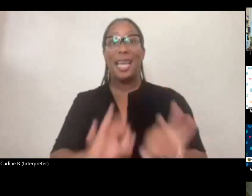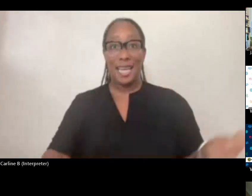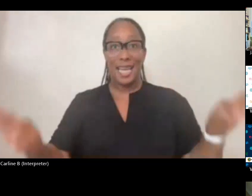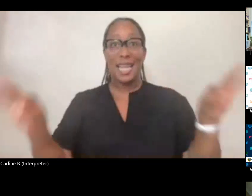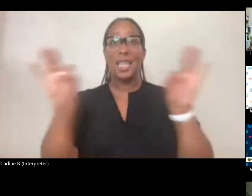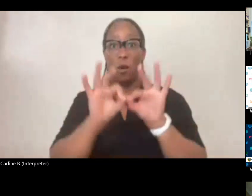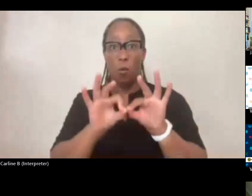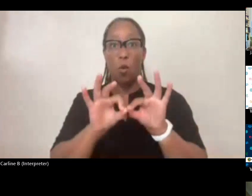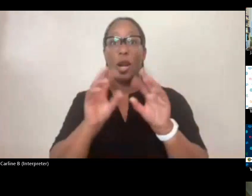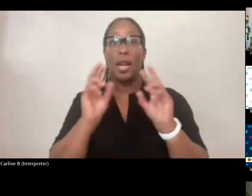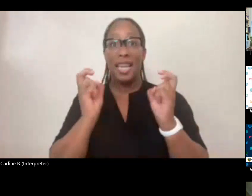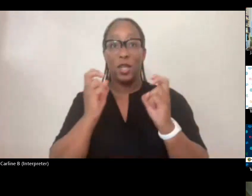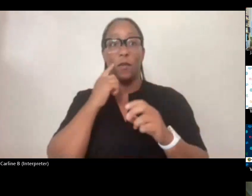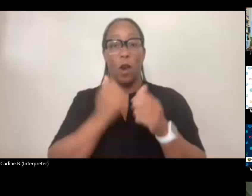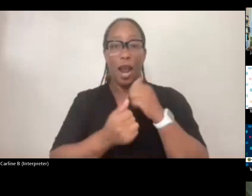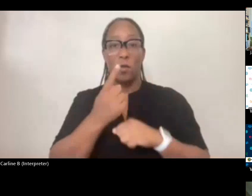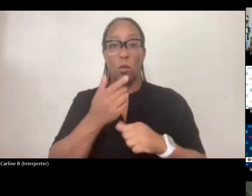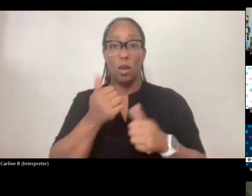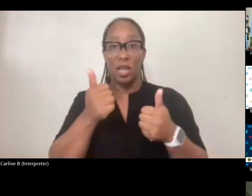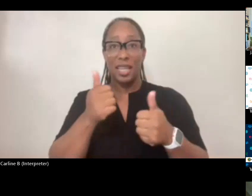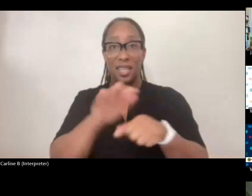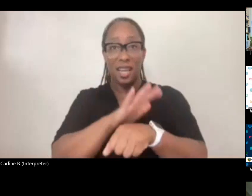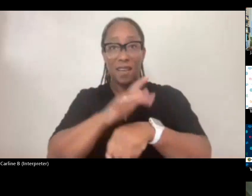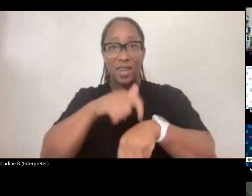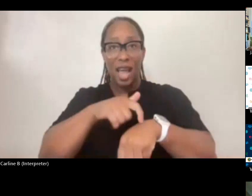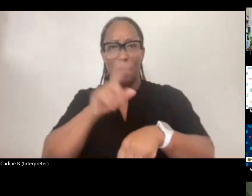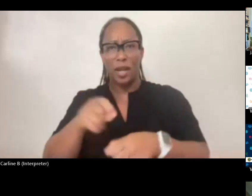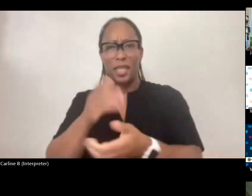An important issue for everyone. Am I good on time or do we need to stop?